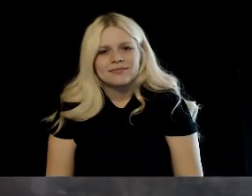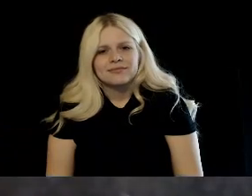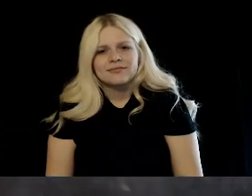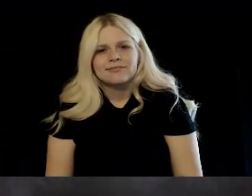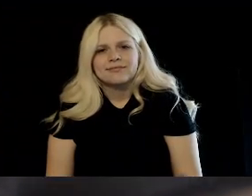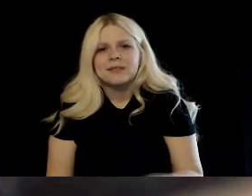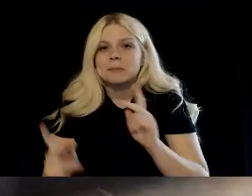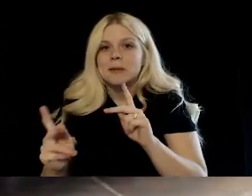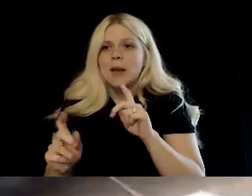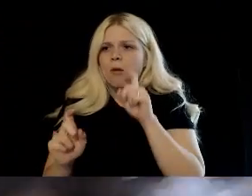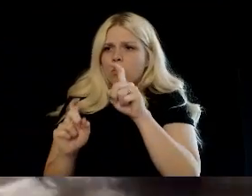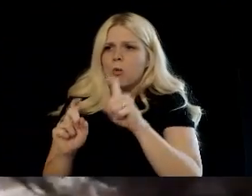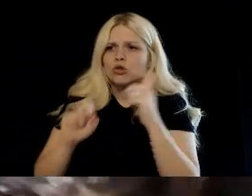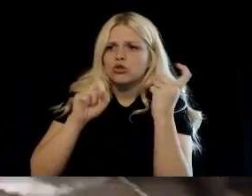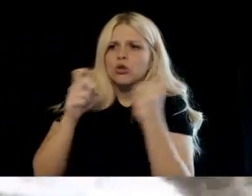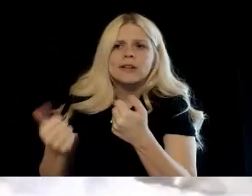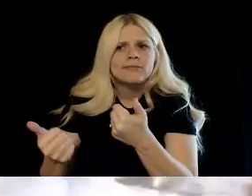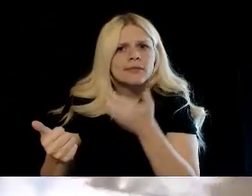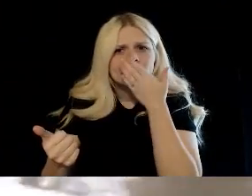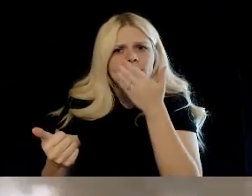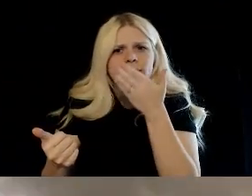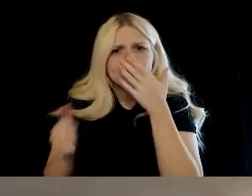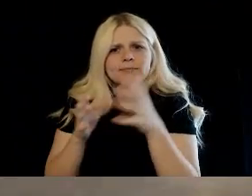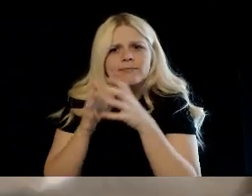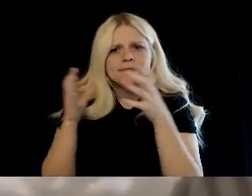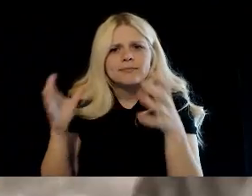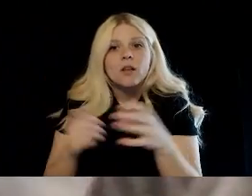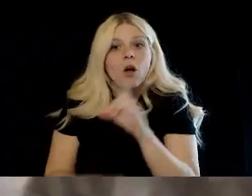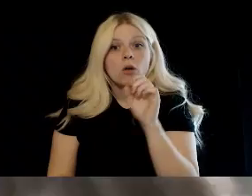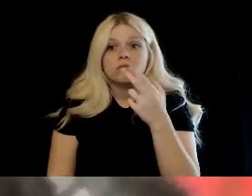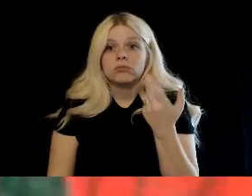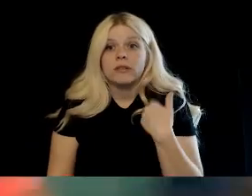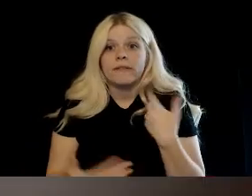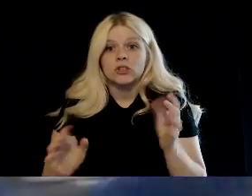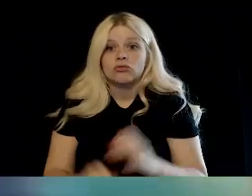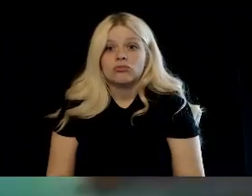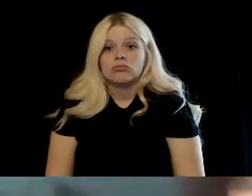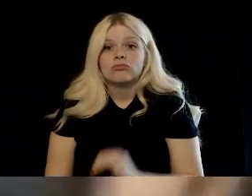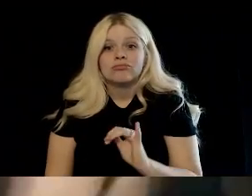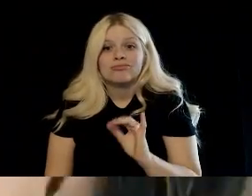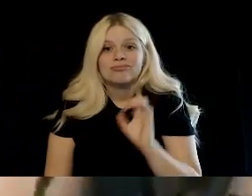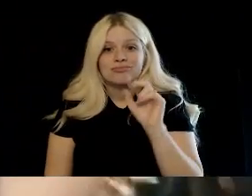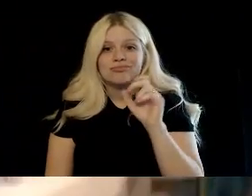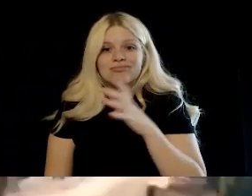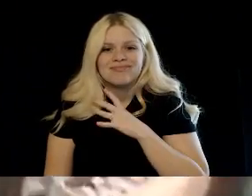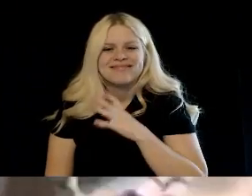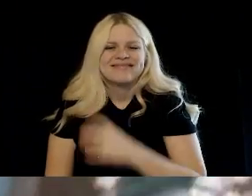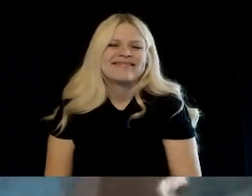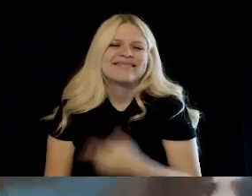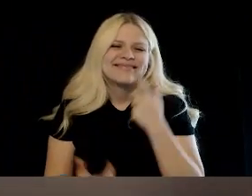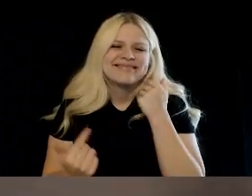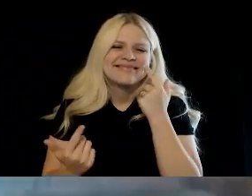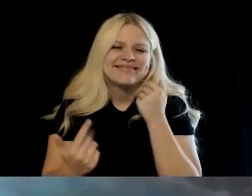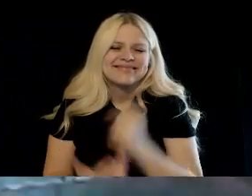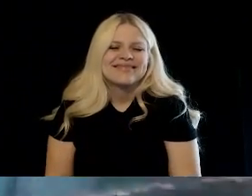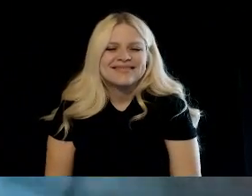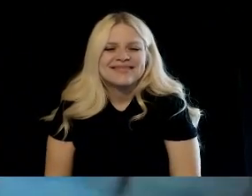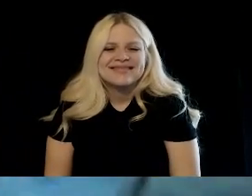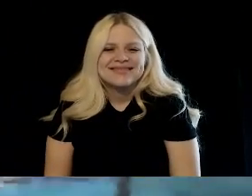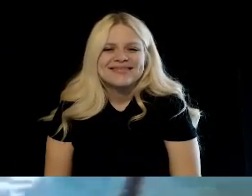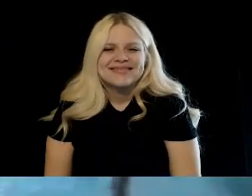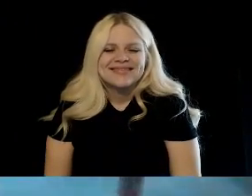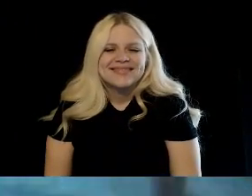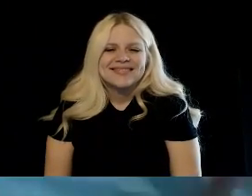donation button there if you want-- oh! All right!